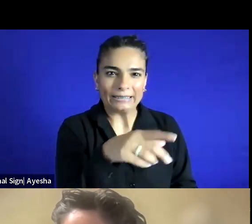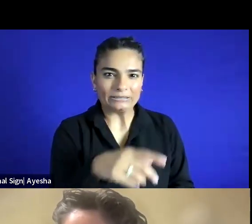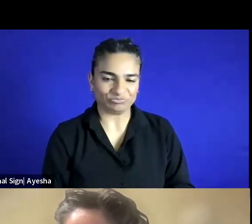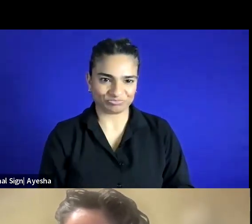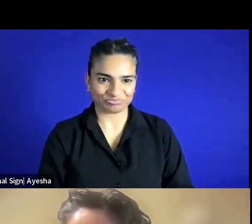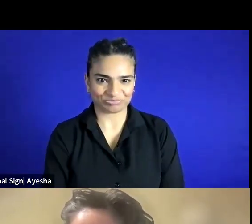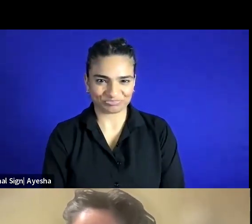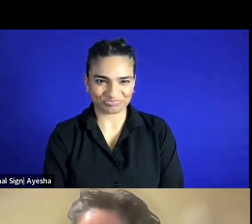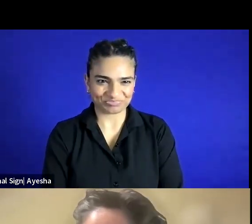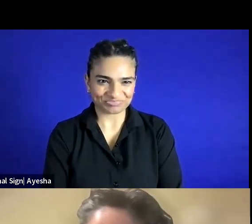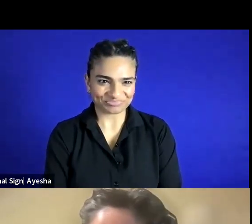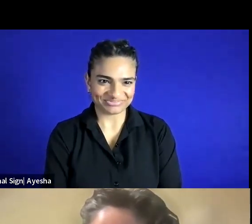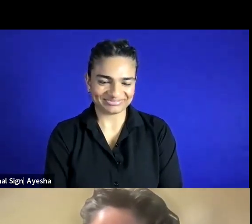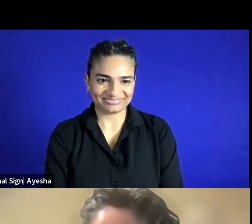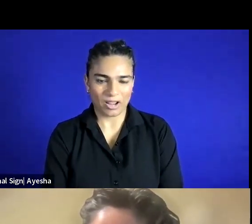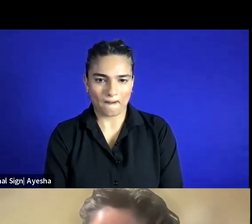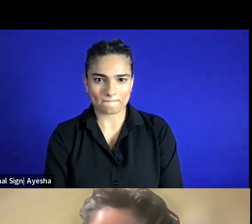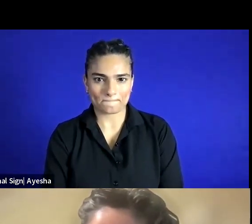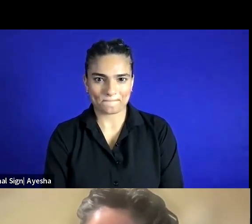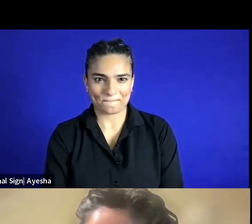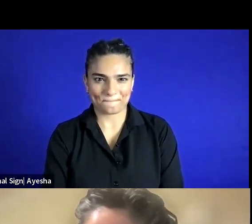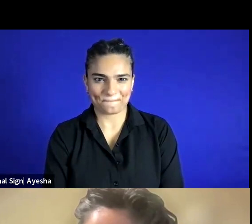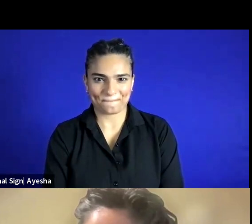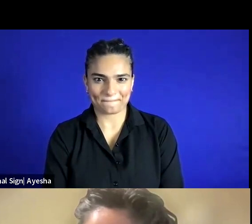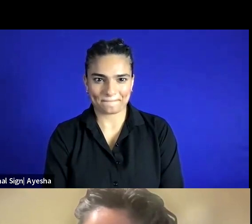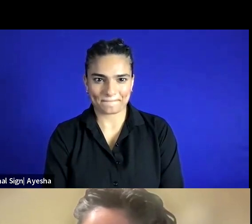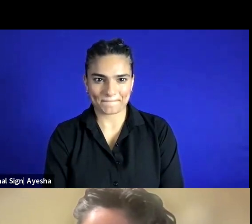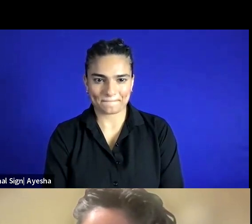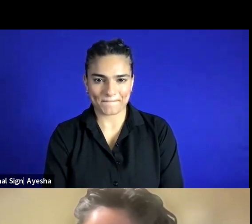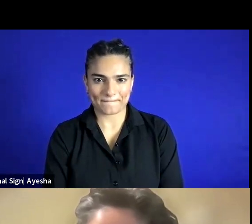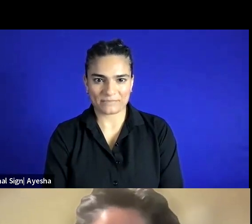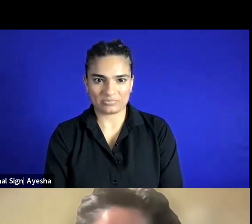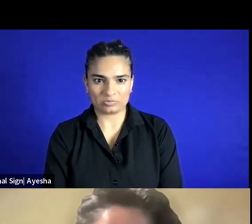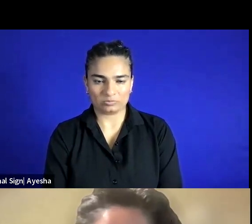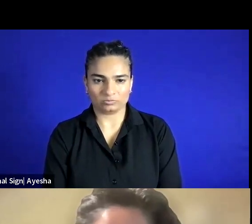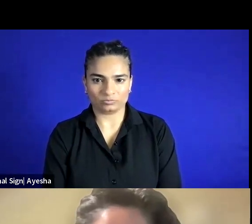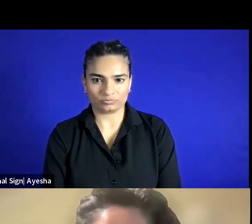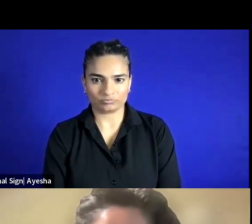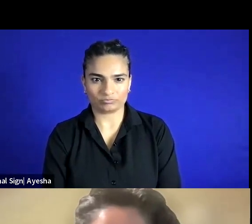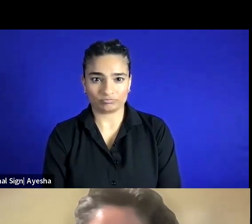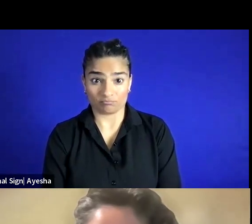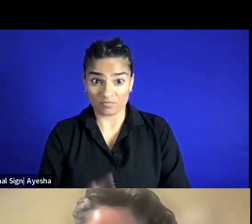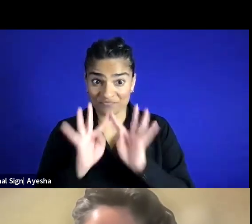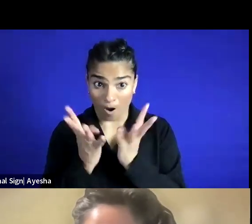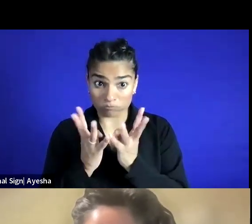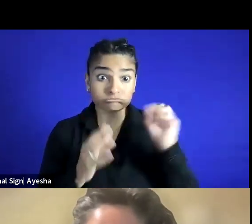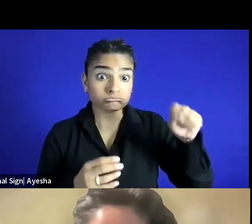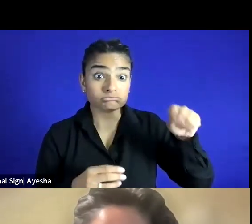To the forum. Yeah. That's it. So that is how people get to connect.